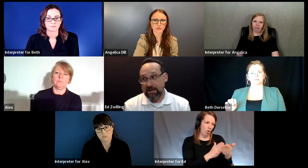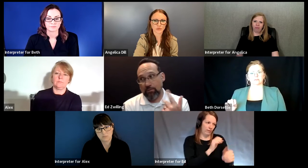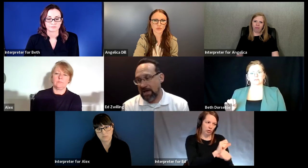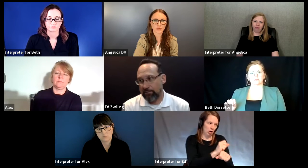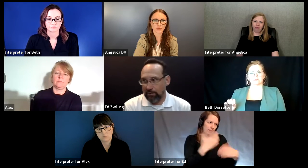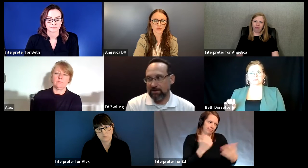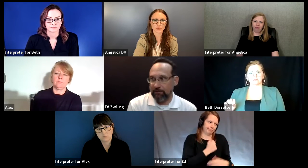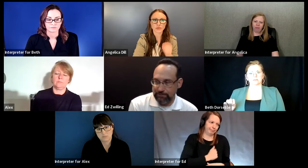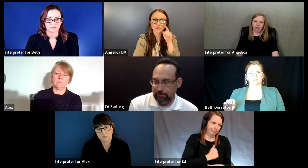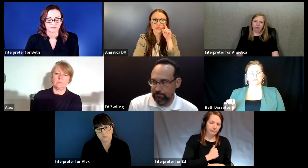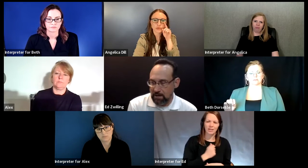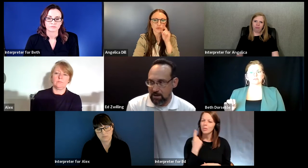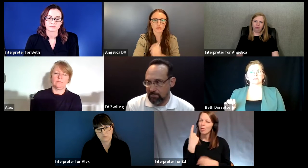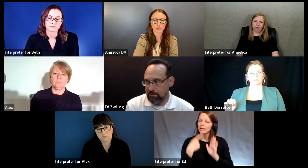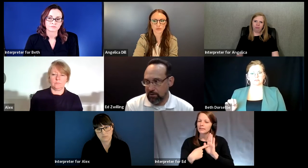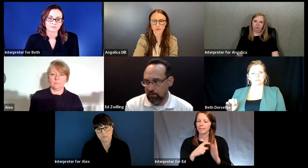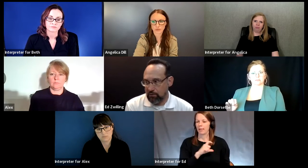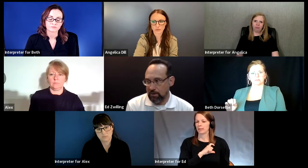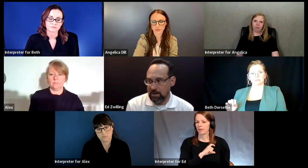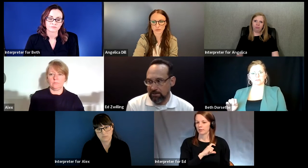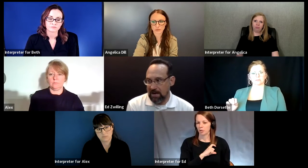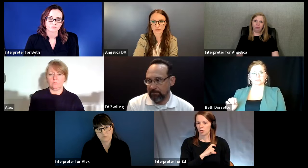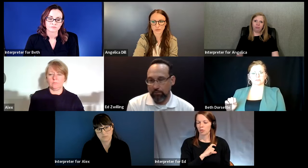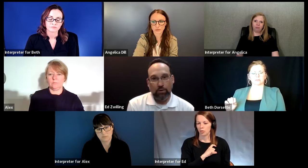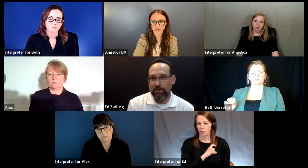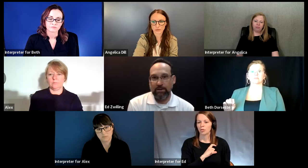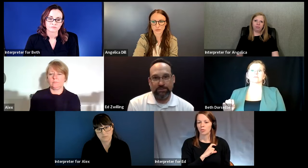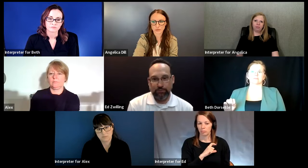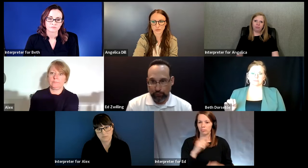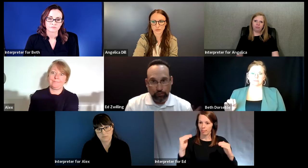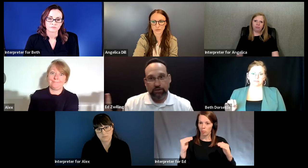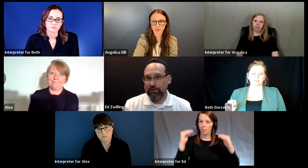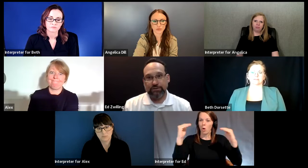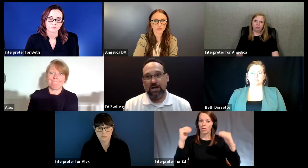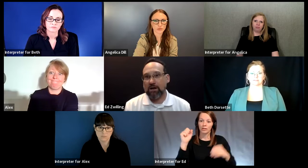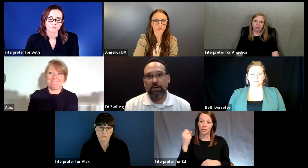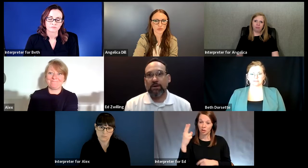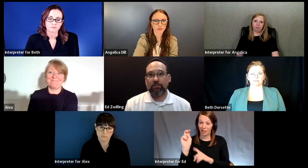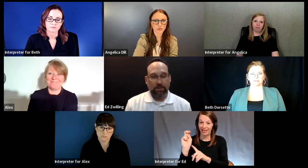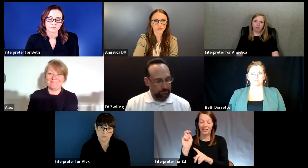For example, I had a police officer who got promoted. She was really good at her job.